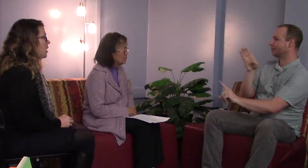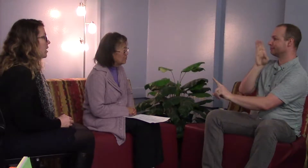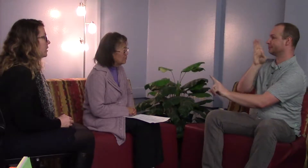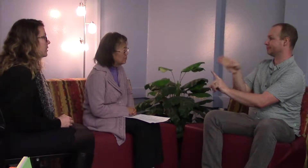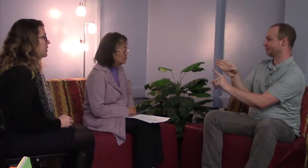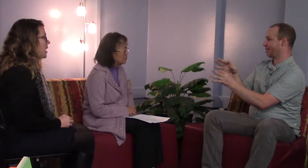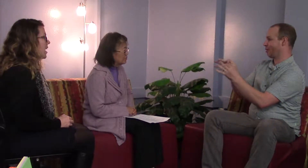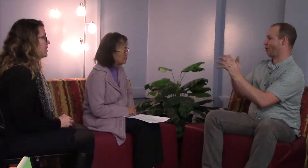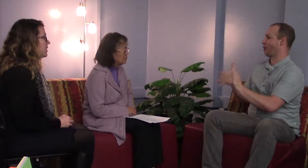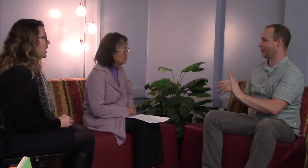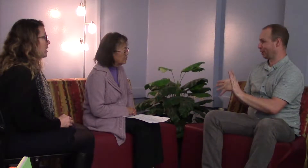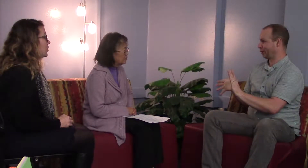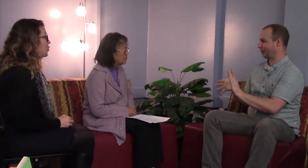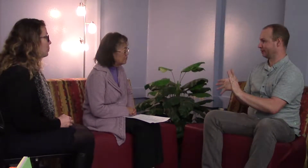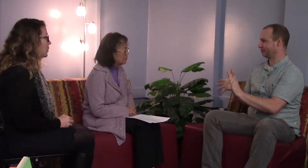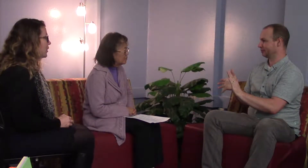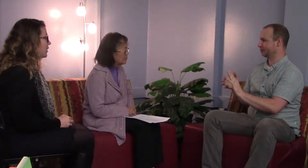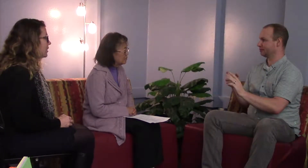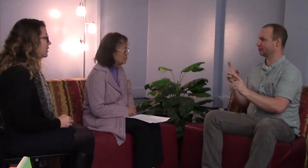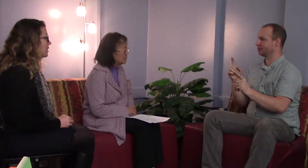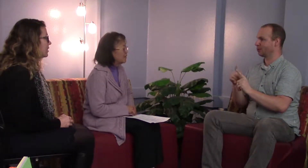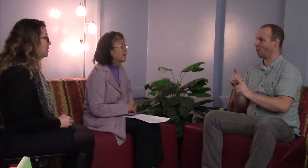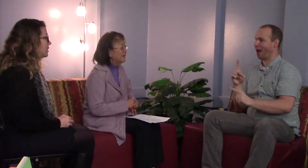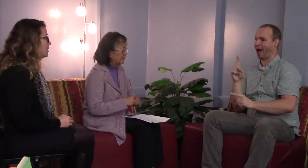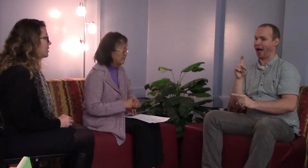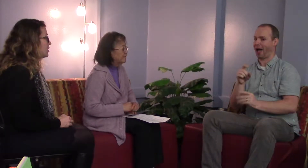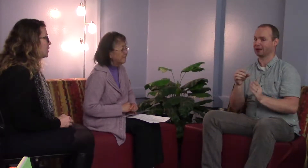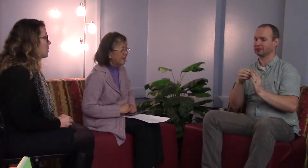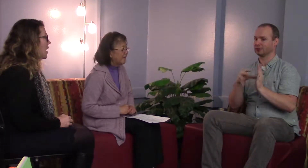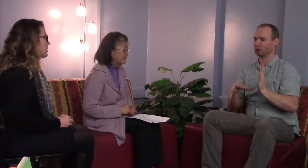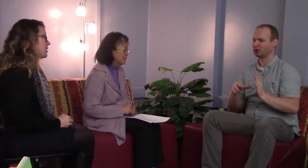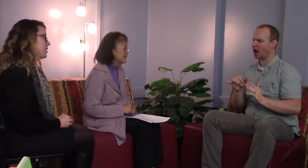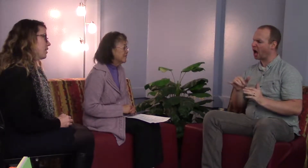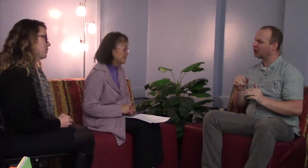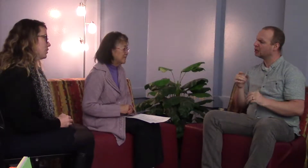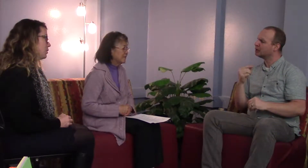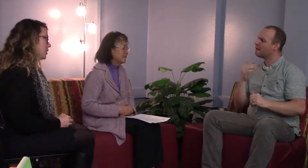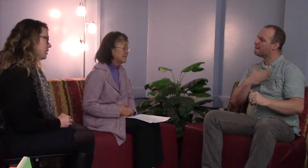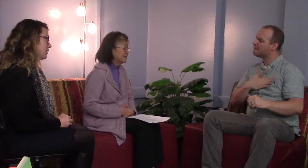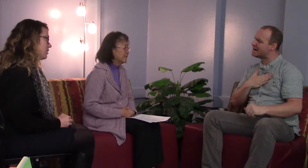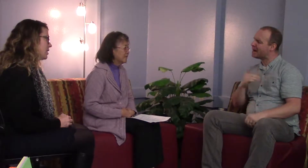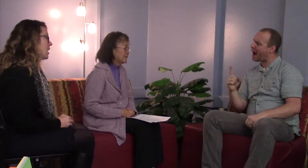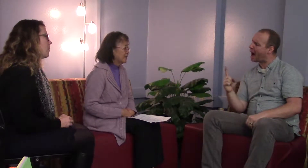Not asking the interpreter to ask the Deaf student,